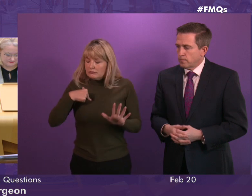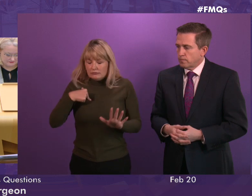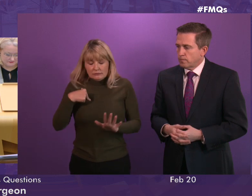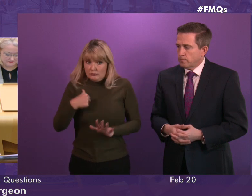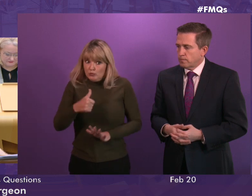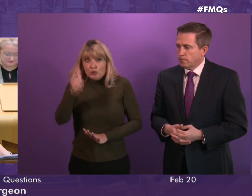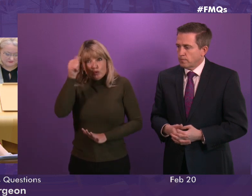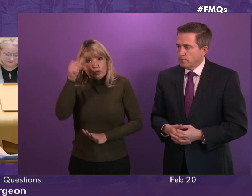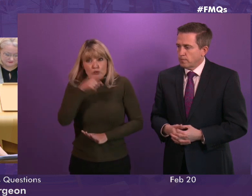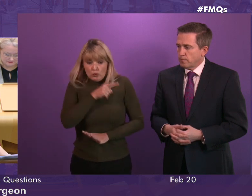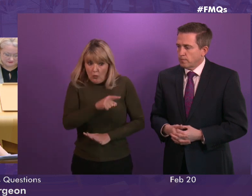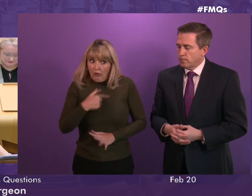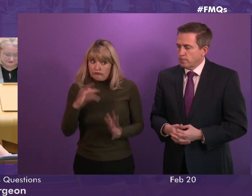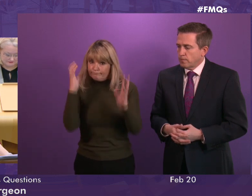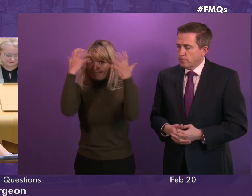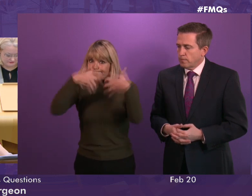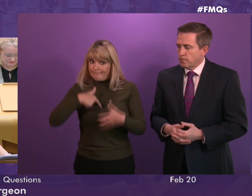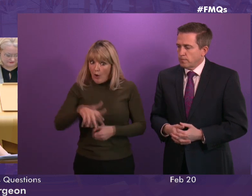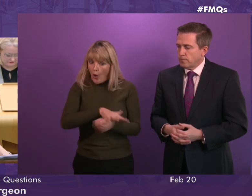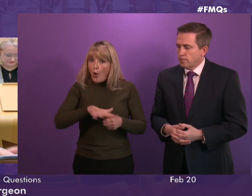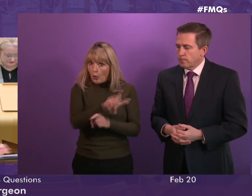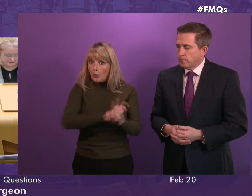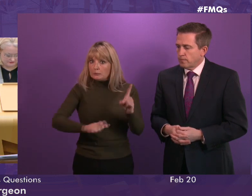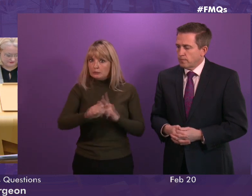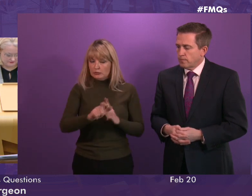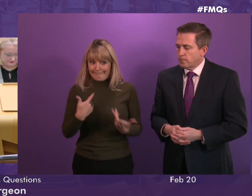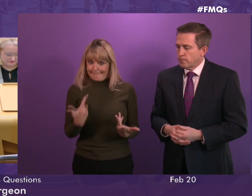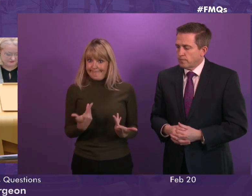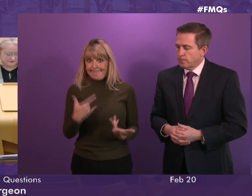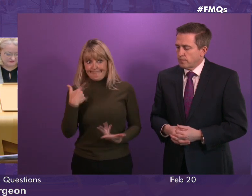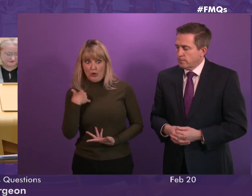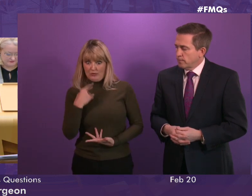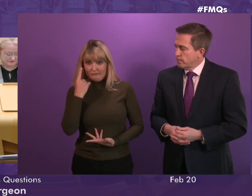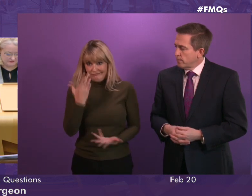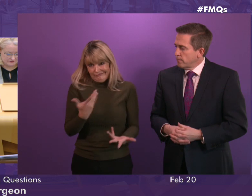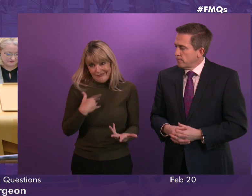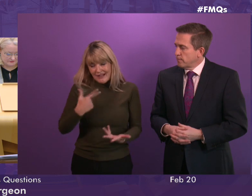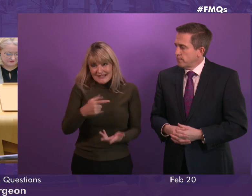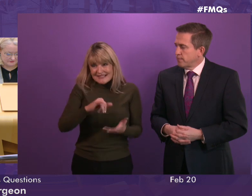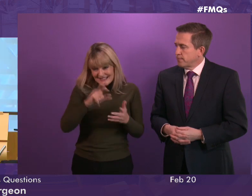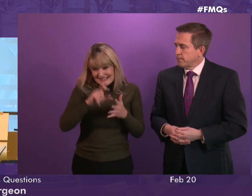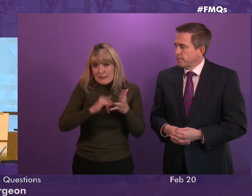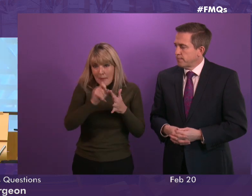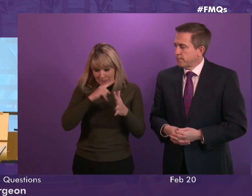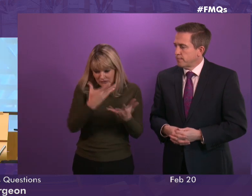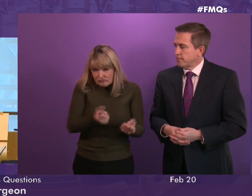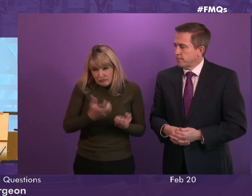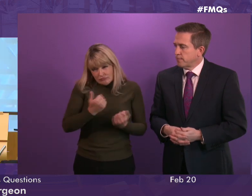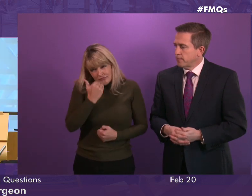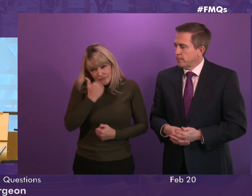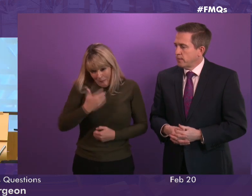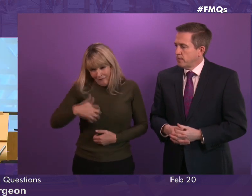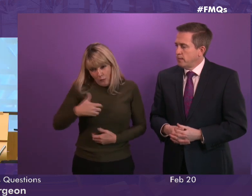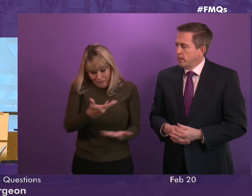the very understandable concerns of the local community, which are evidenced in the many complaints that SEPA has received regarding recent incidents.